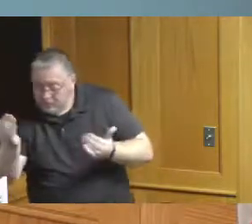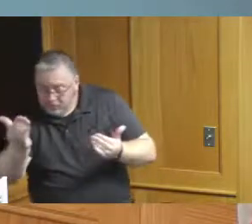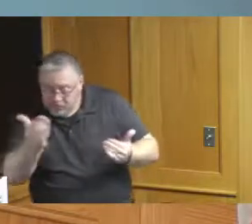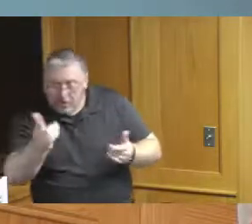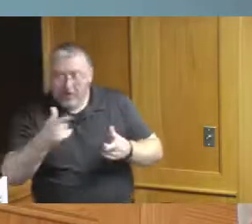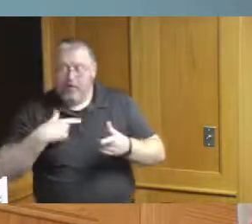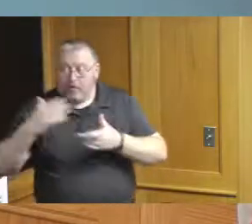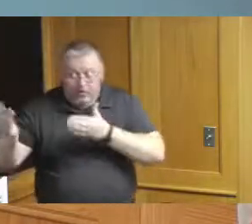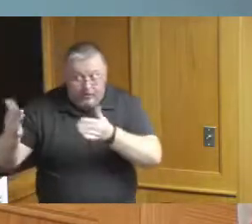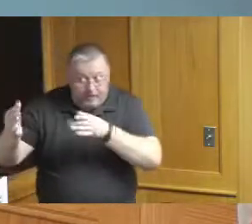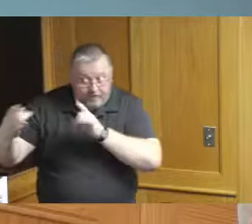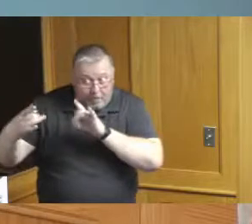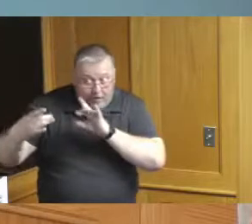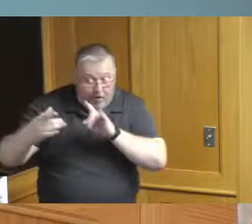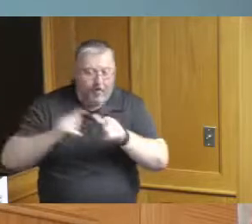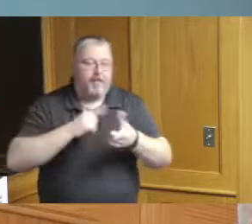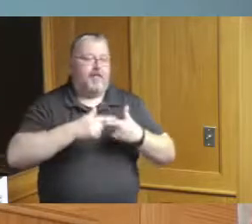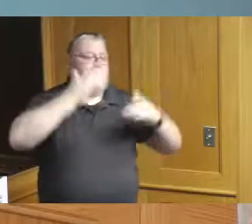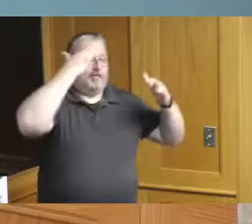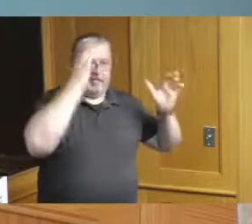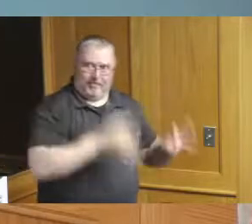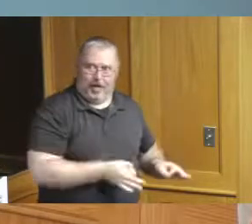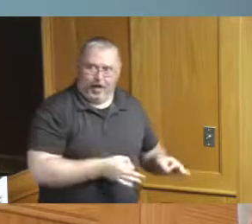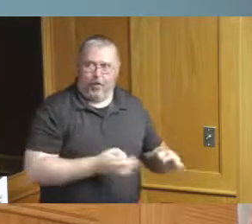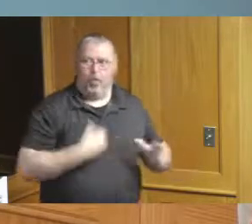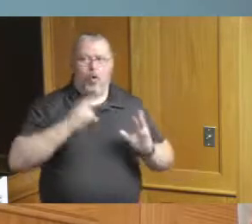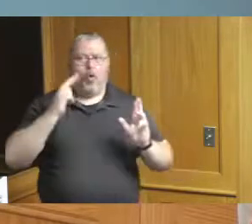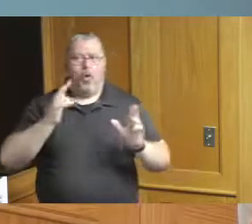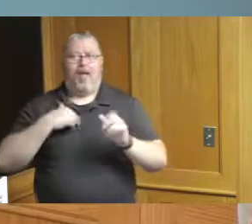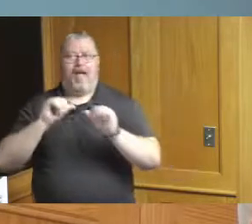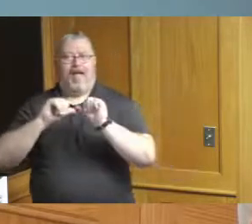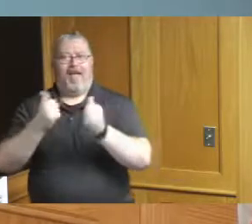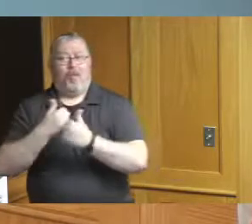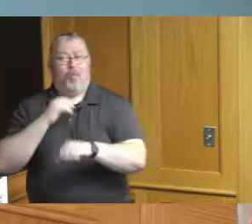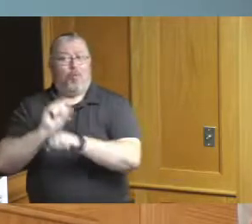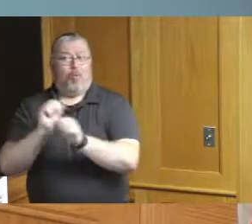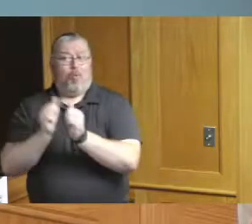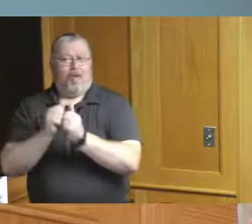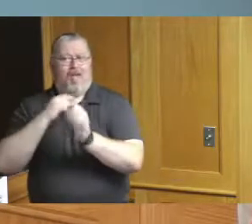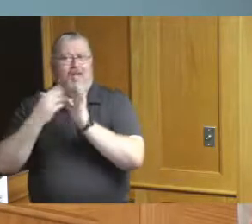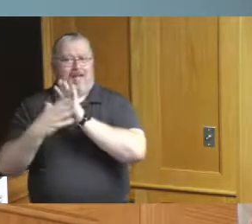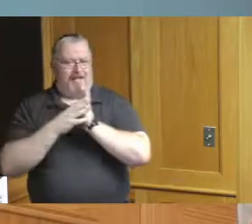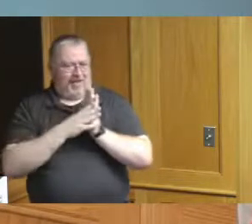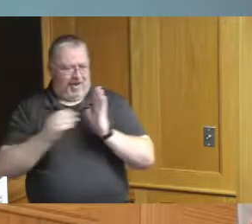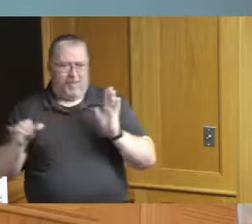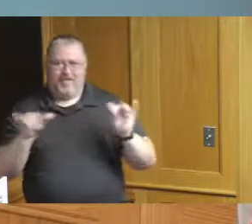a decision and we're hoping that our agencies that we work with will operate in the same manner so